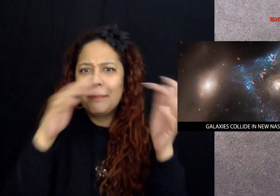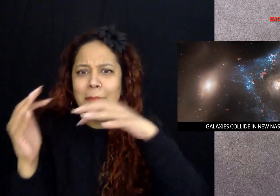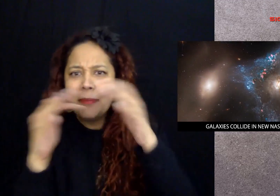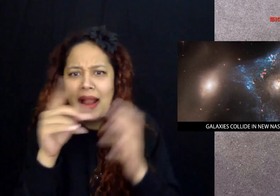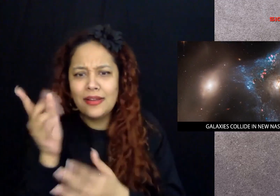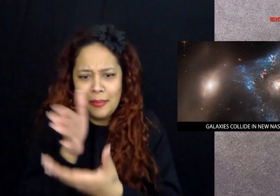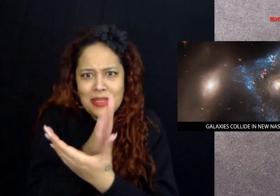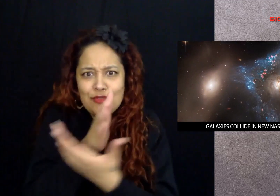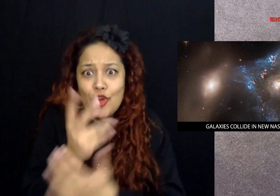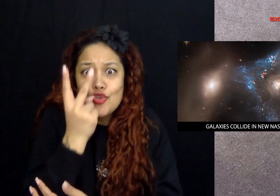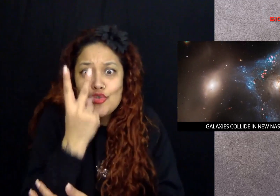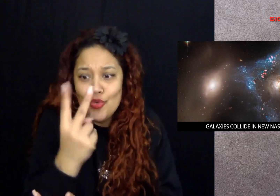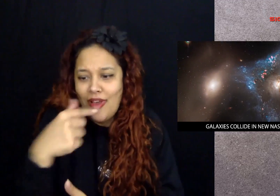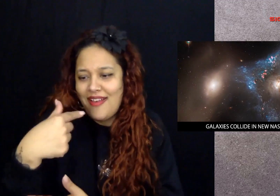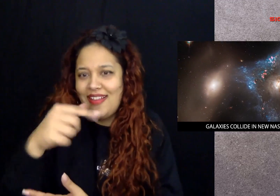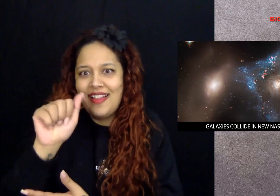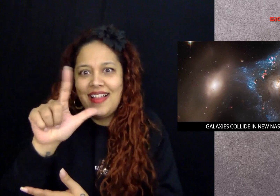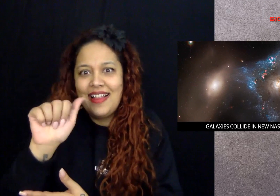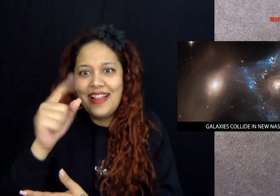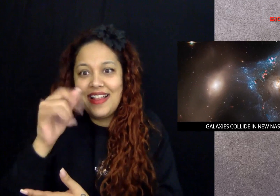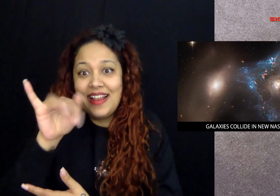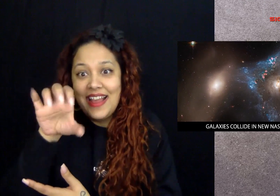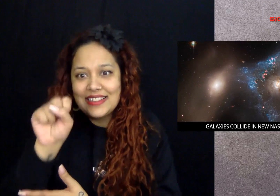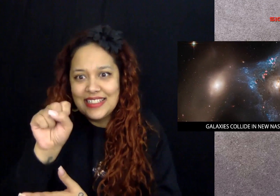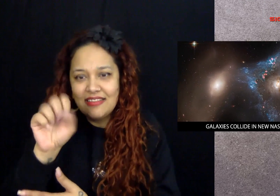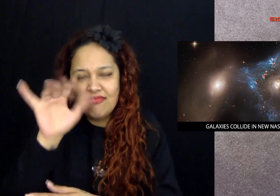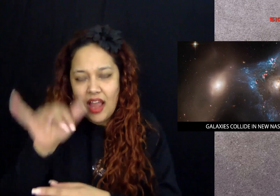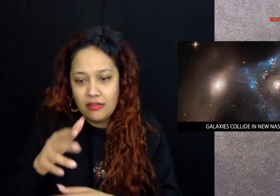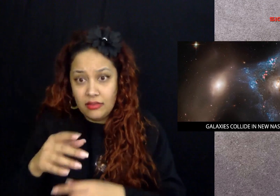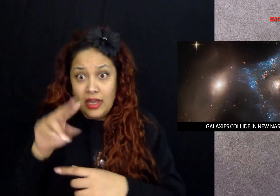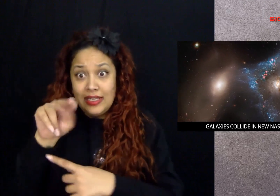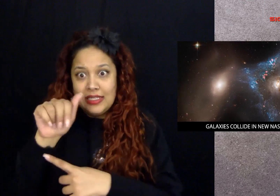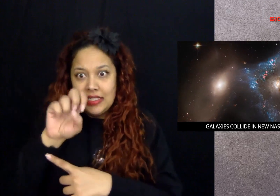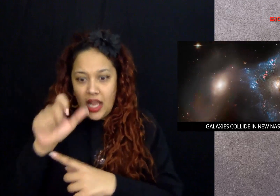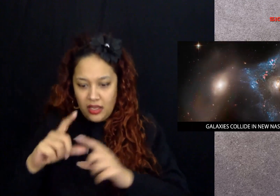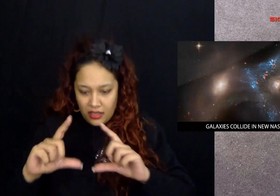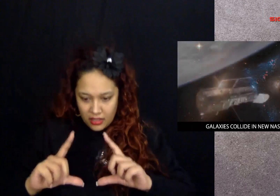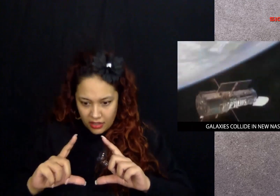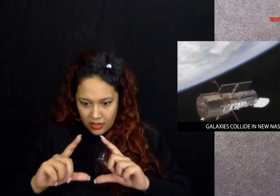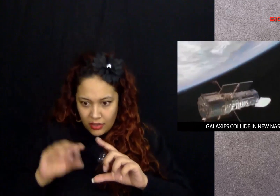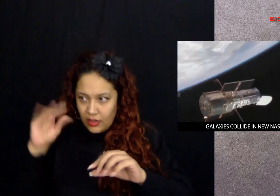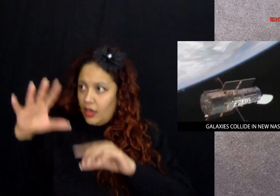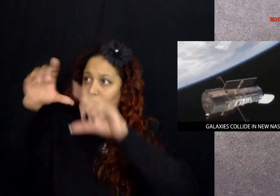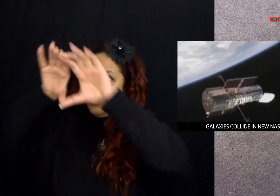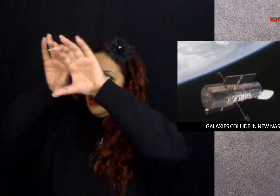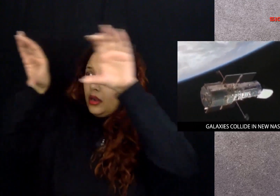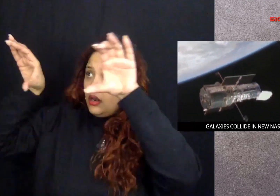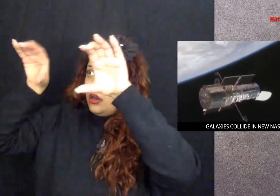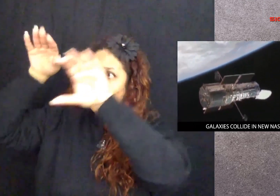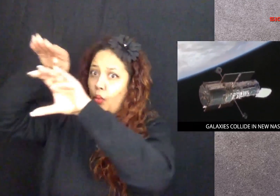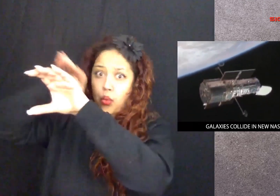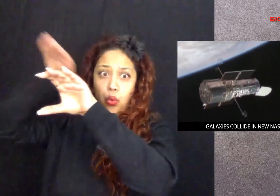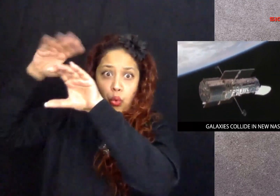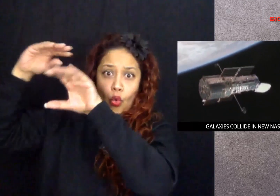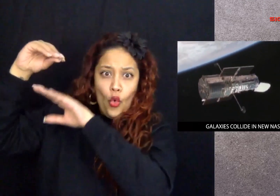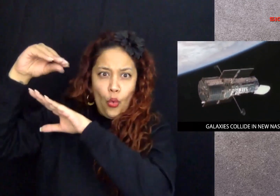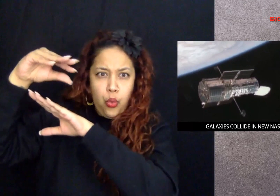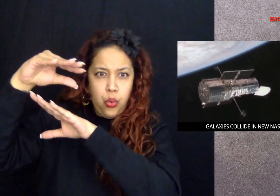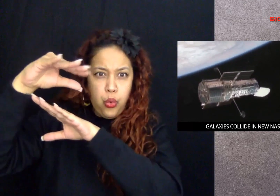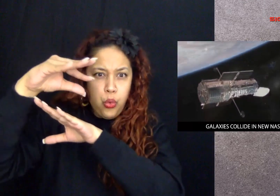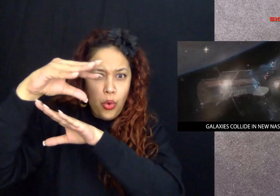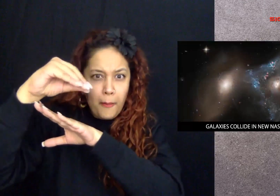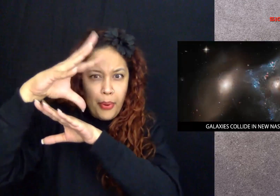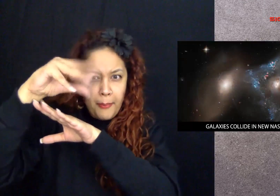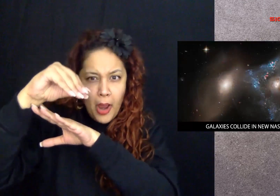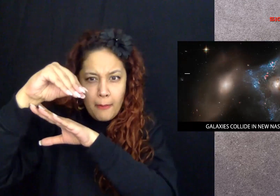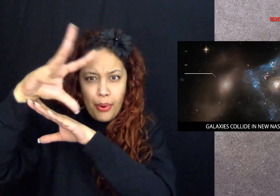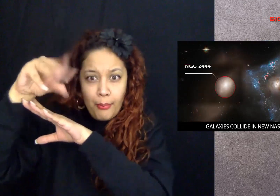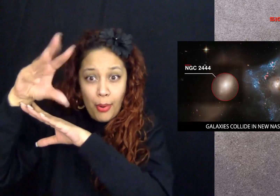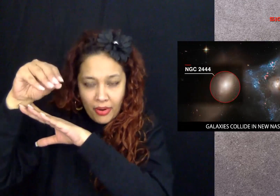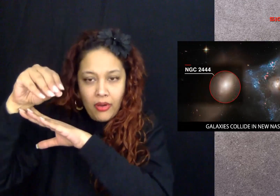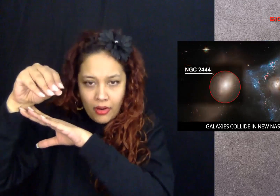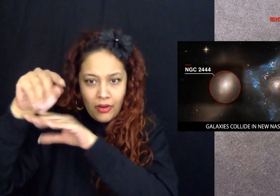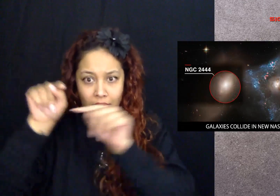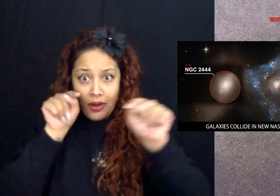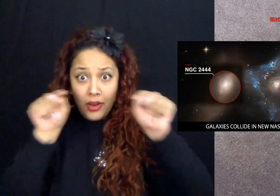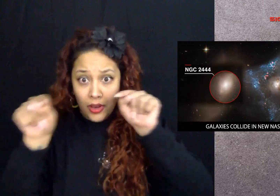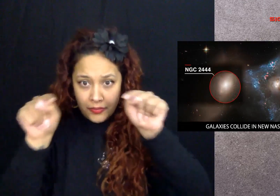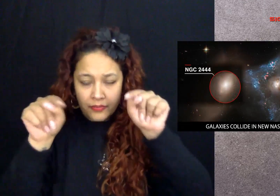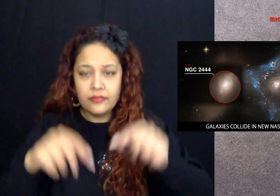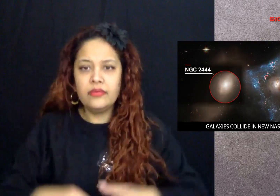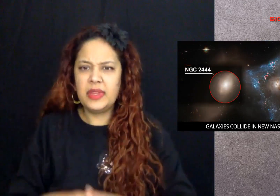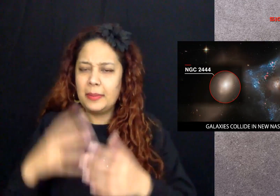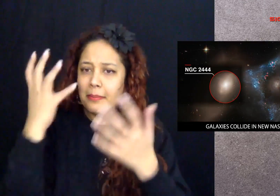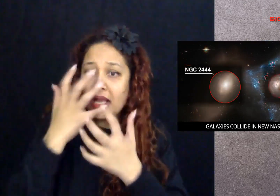epic interstellar battle between two galaxies caught on camera by NASA